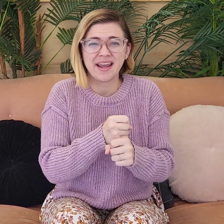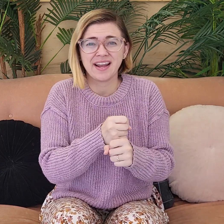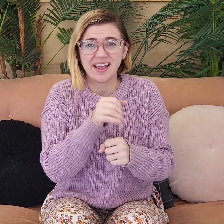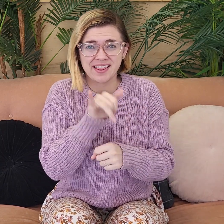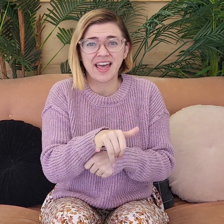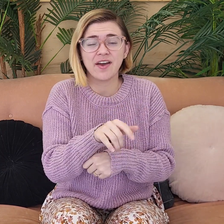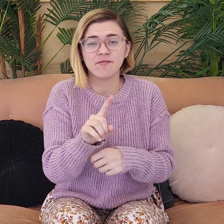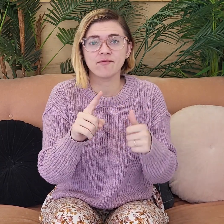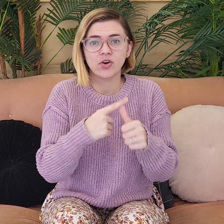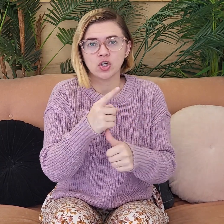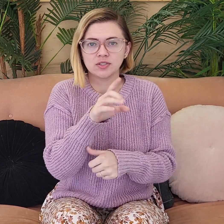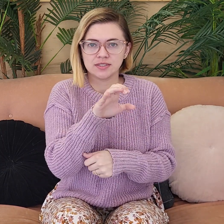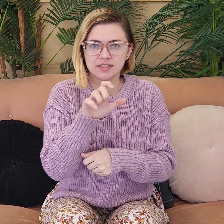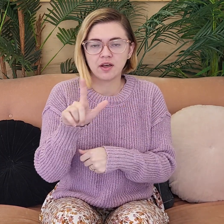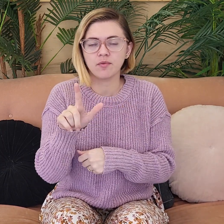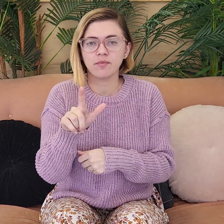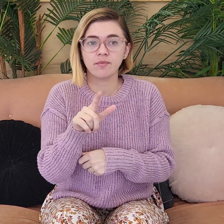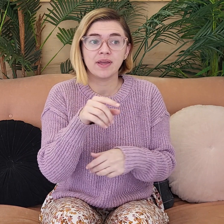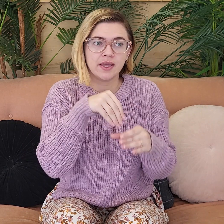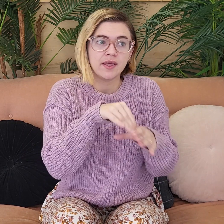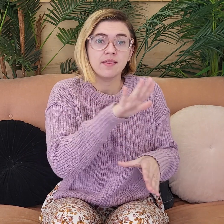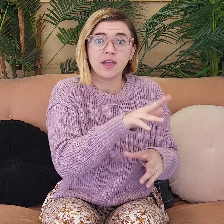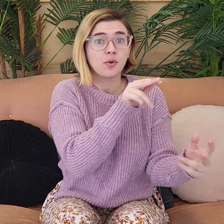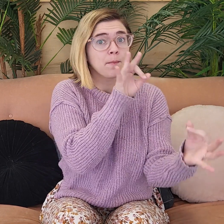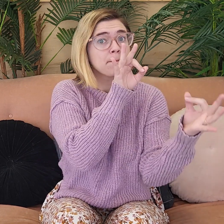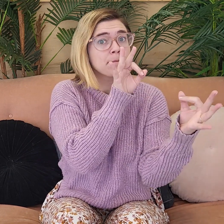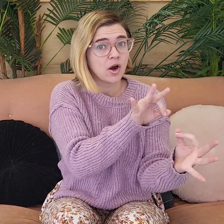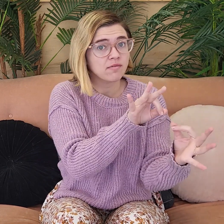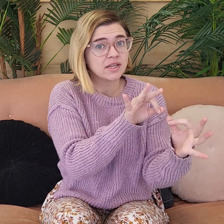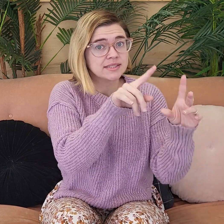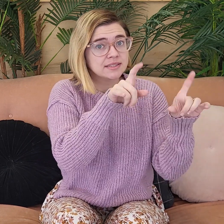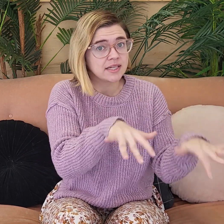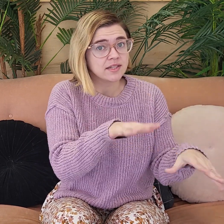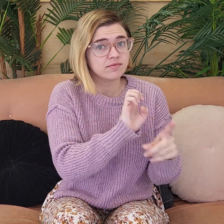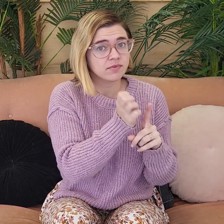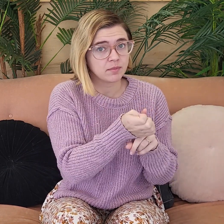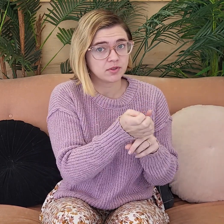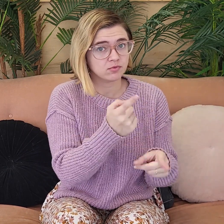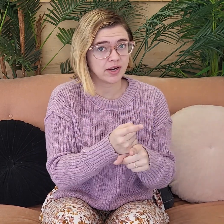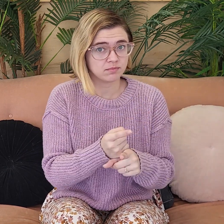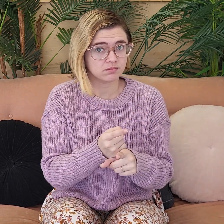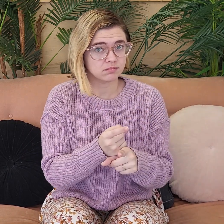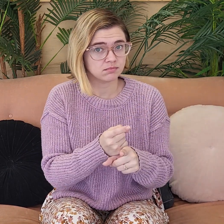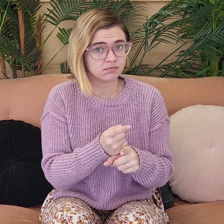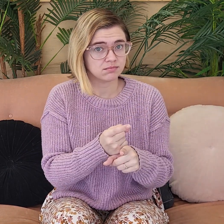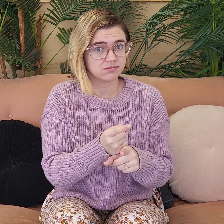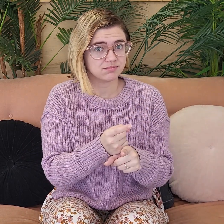They've been trying to make that first cell in their perfect testing environments, right.